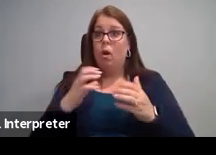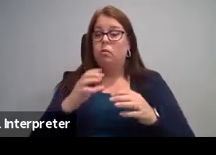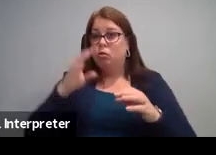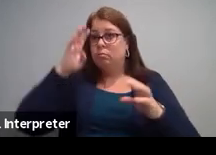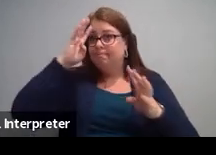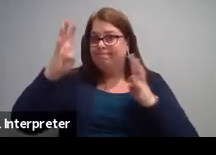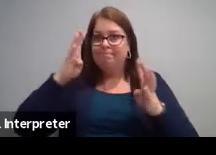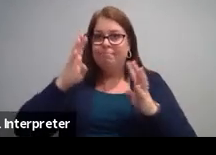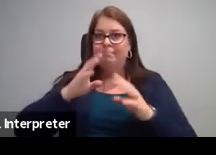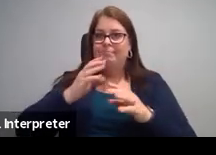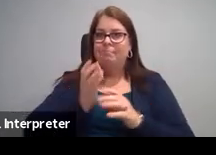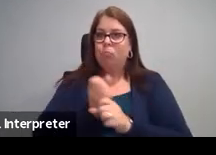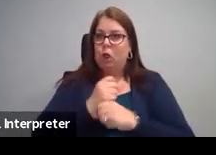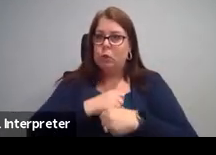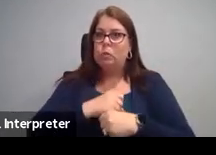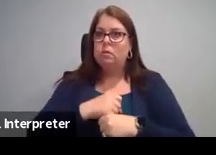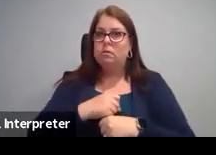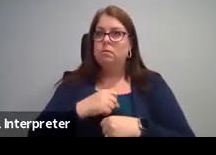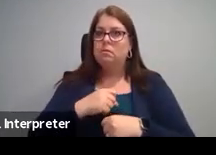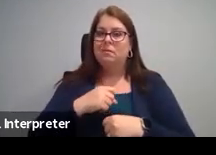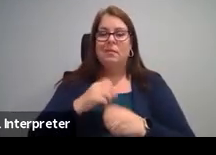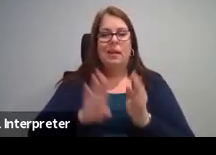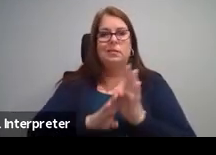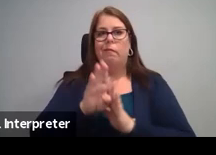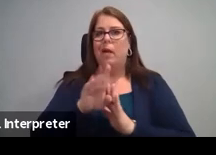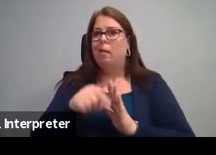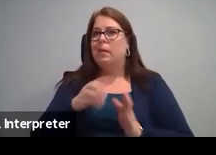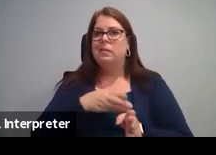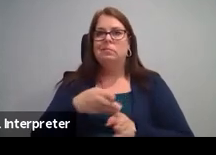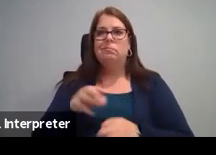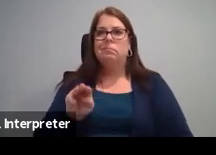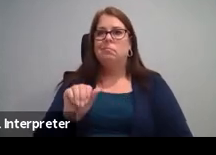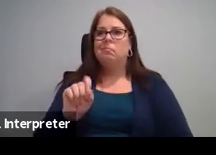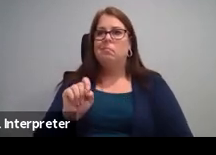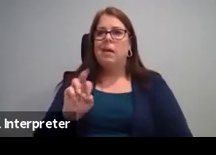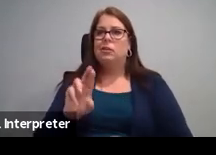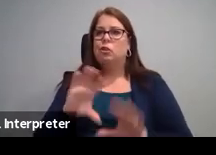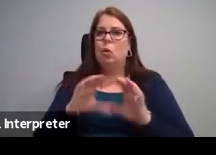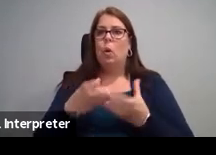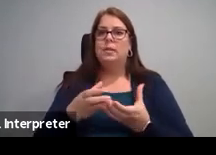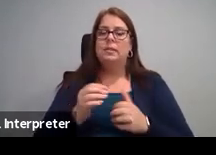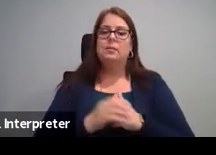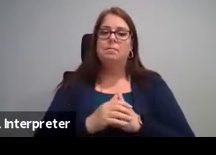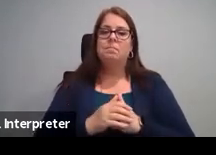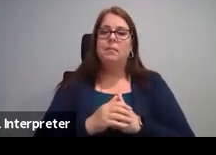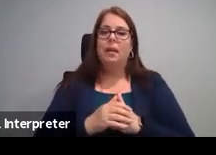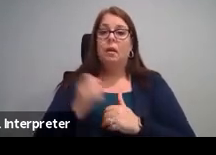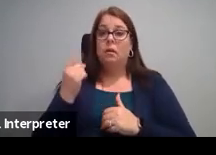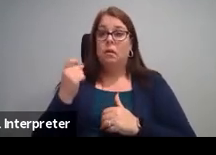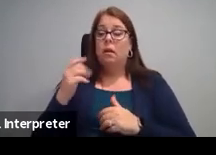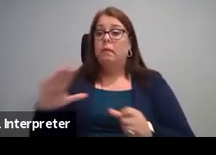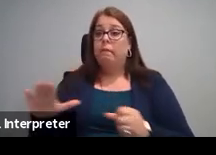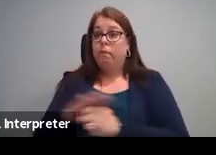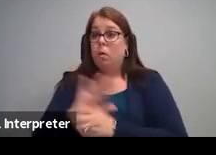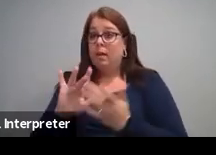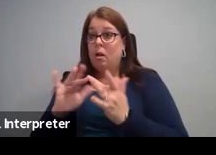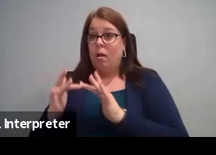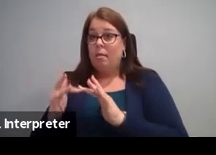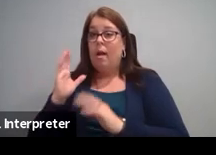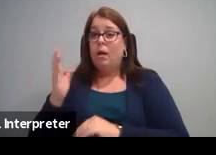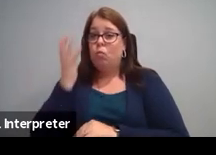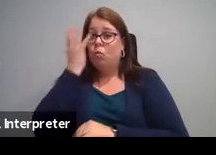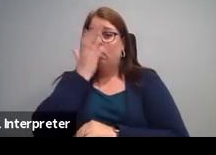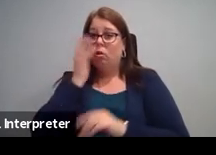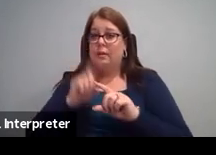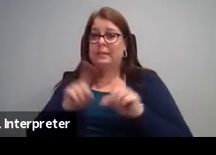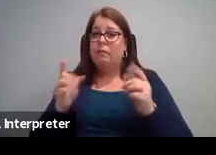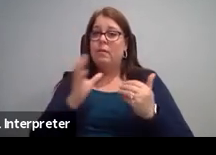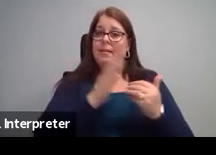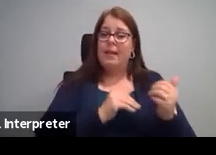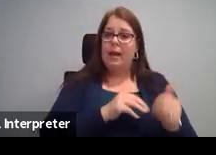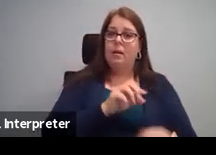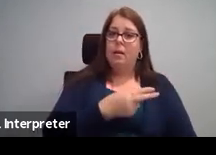Laurie Arnold: But, but, again, the hybrid is going to look slightly different than the completely online in the face to face. And those little nuances seemingly